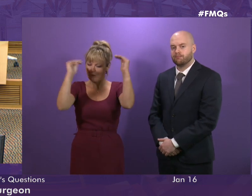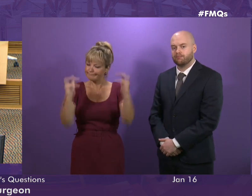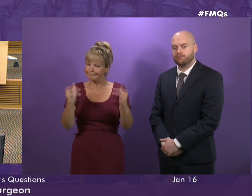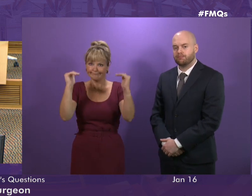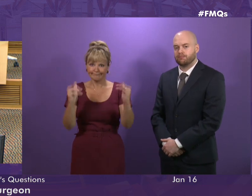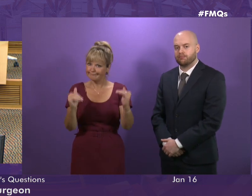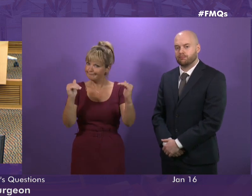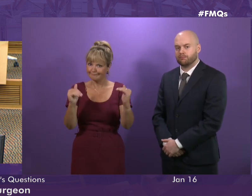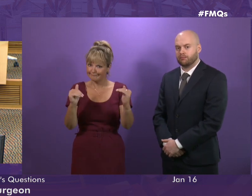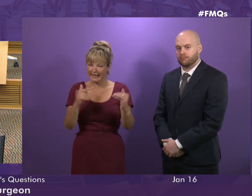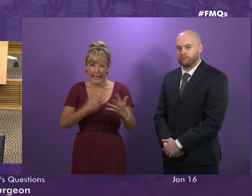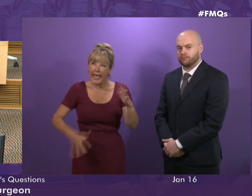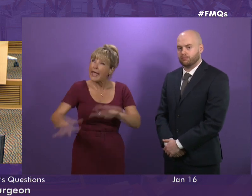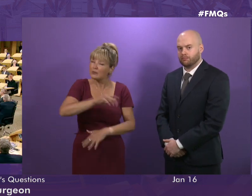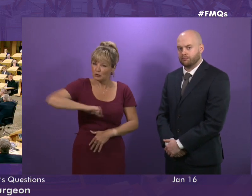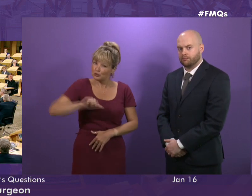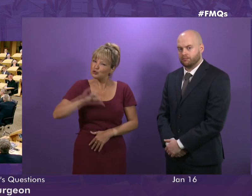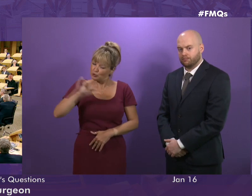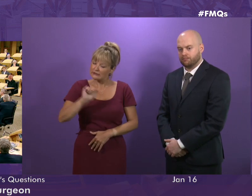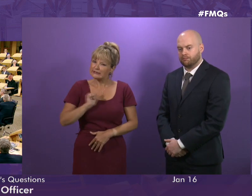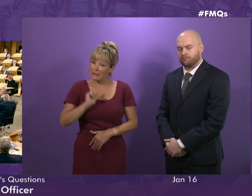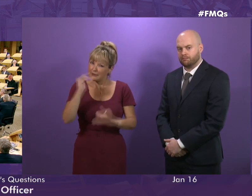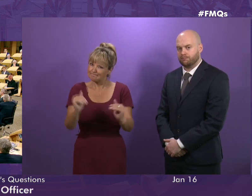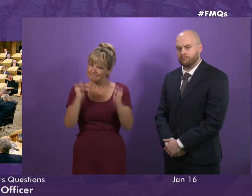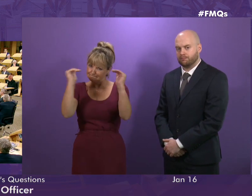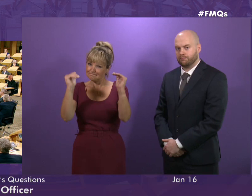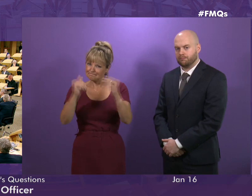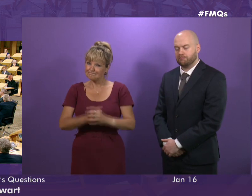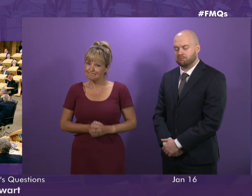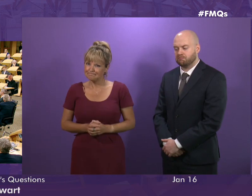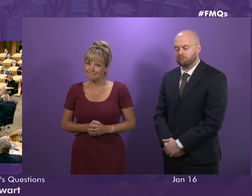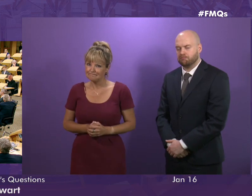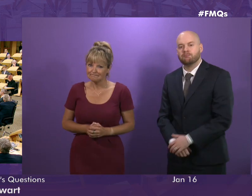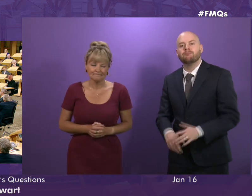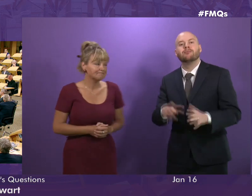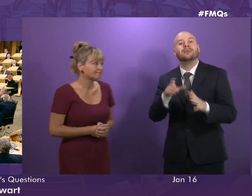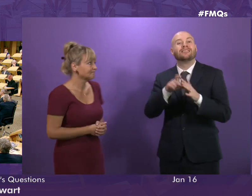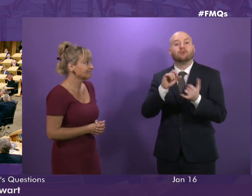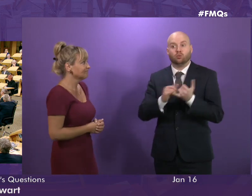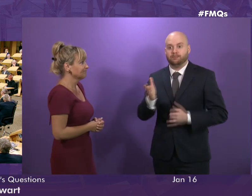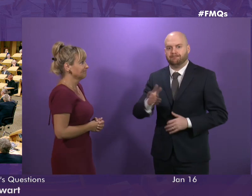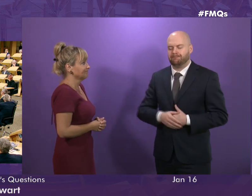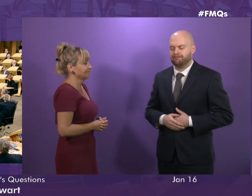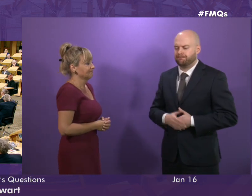in a care home anywhere in Scotland.